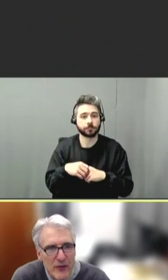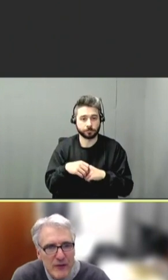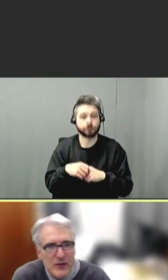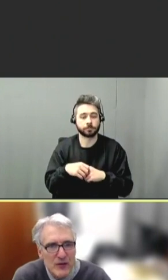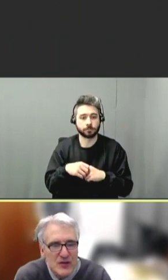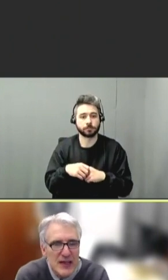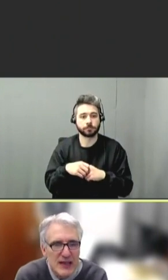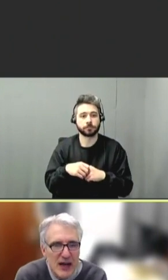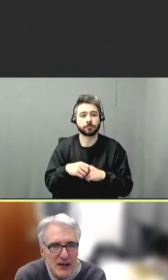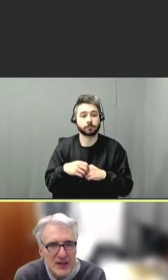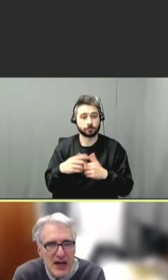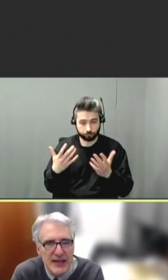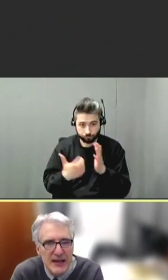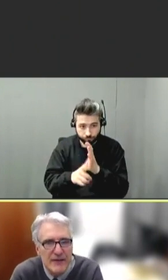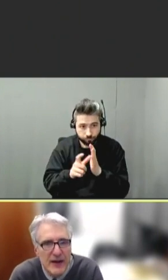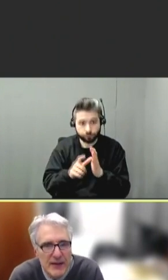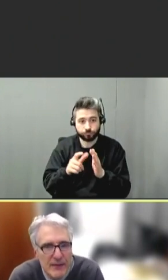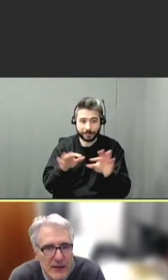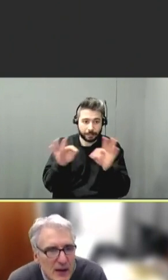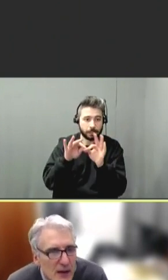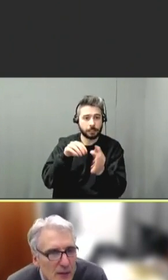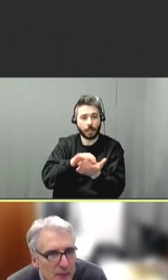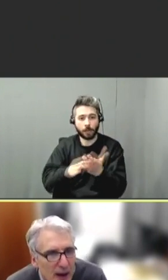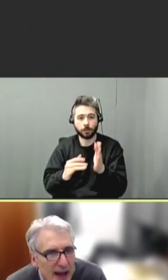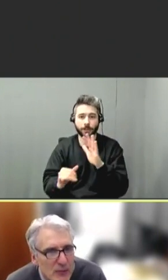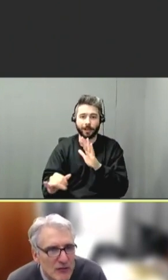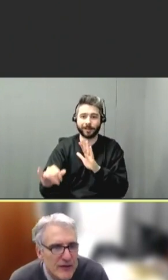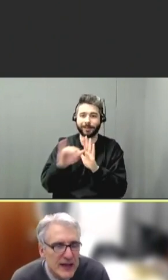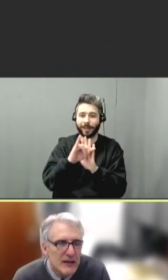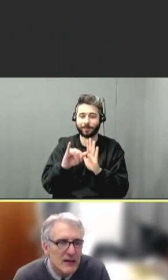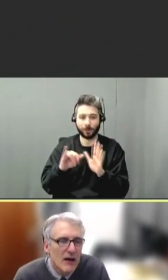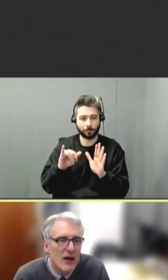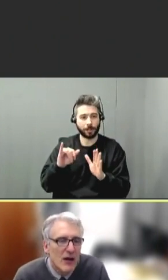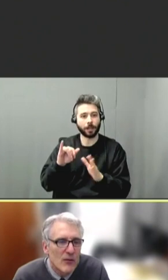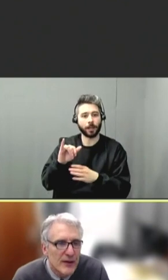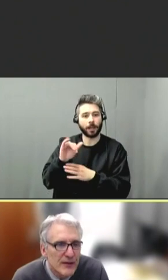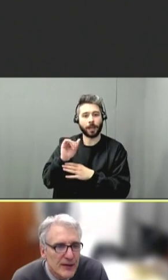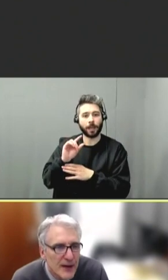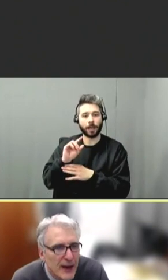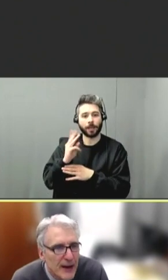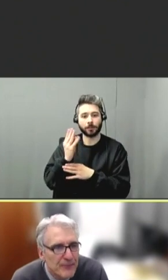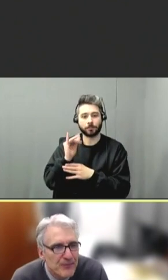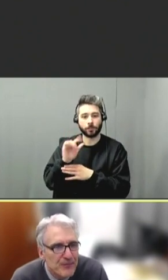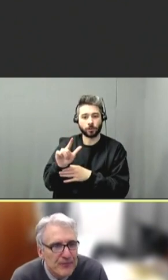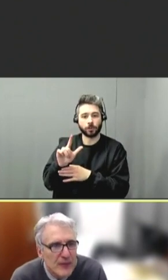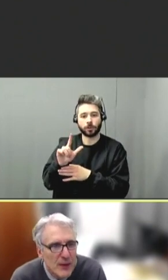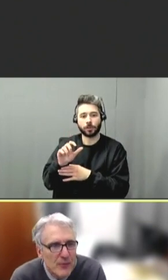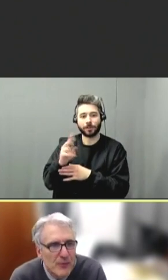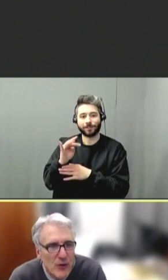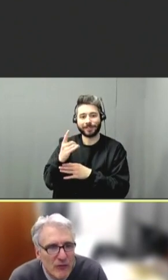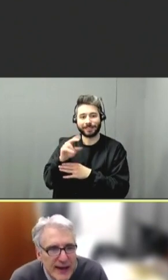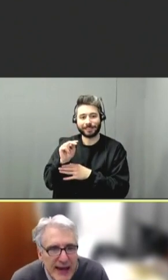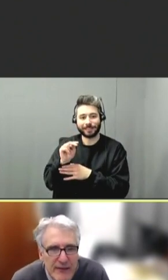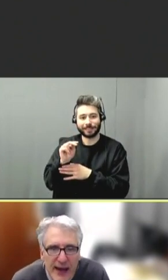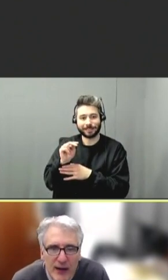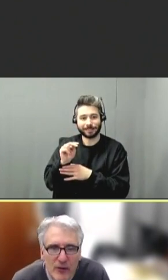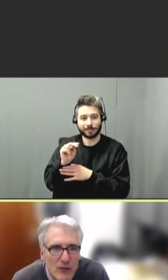have reviewed those key documents identified by Admiral Levine, along with related NVAC